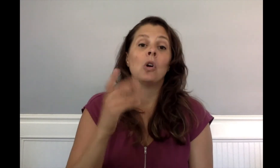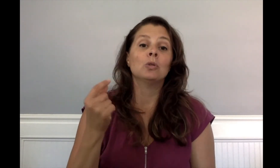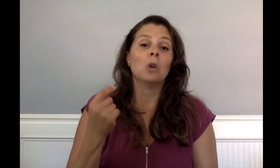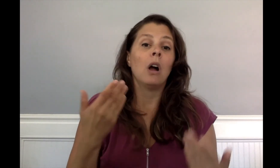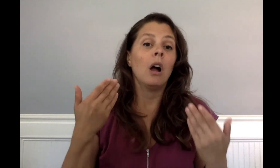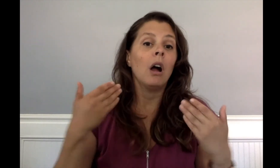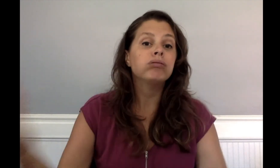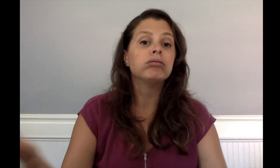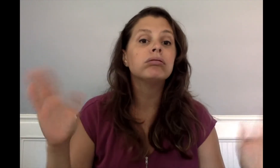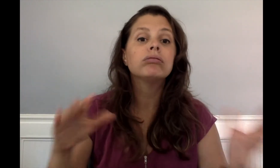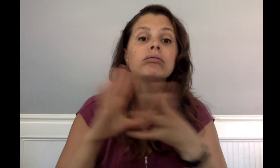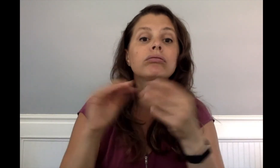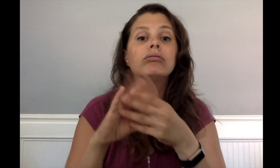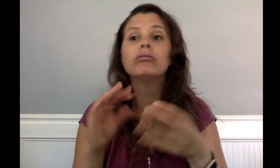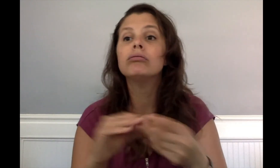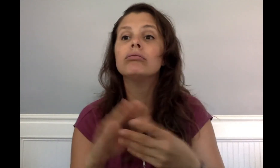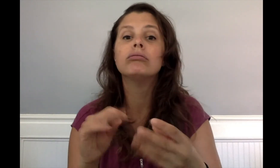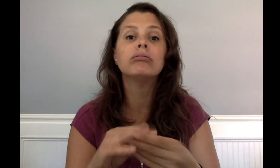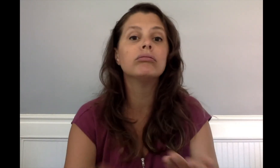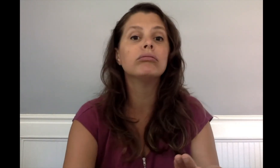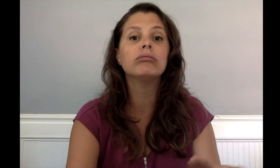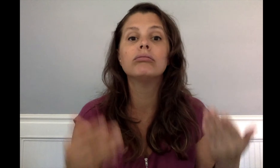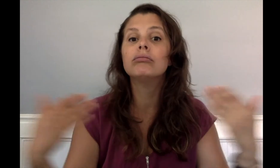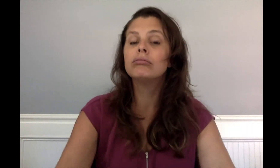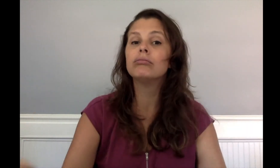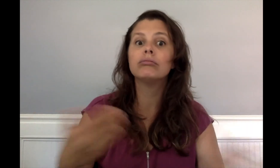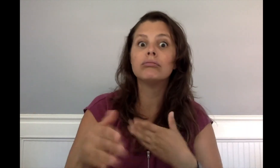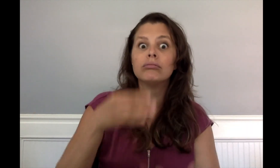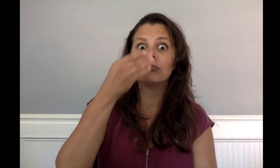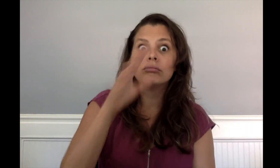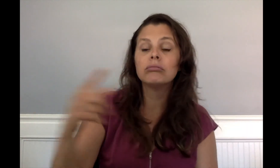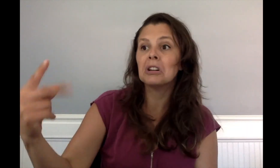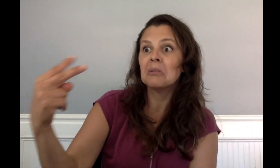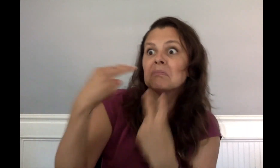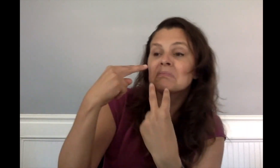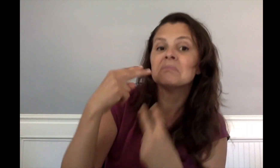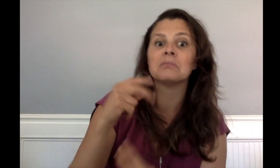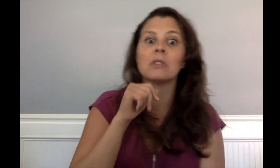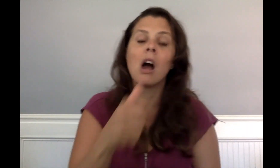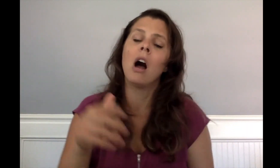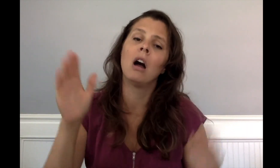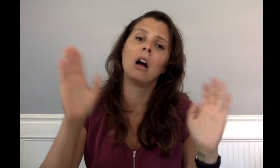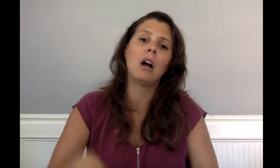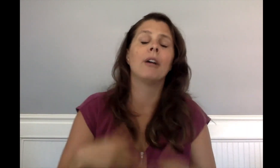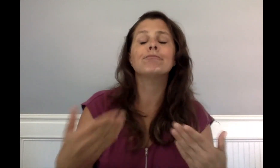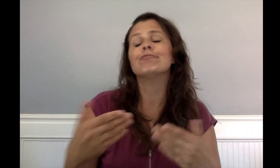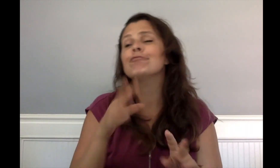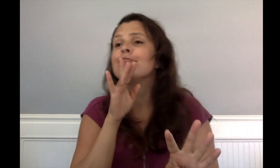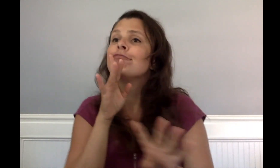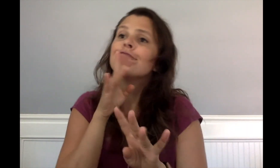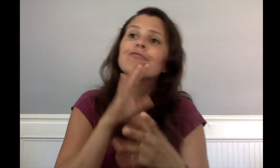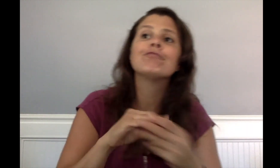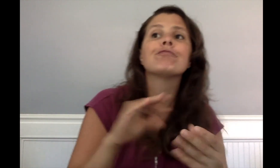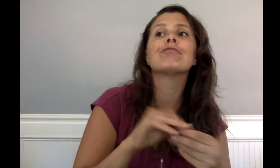not even when Charlie talked about listening.